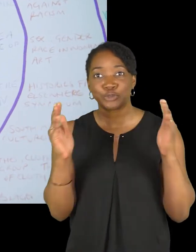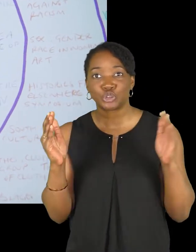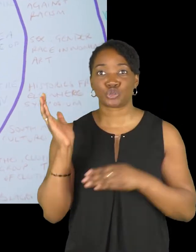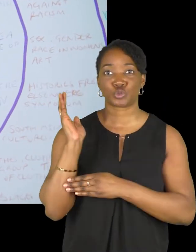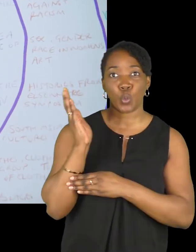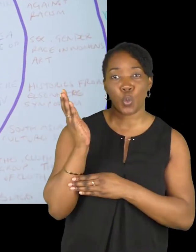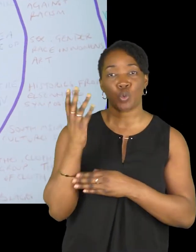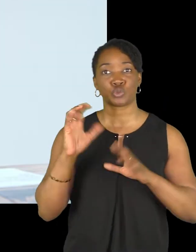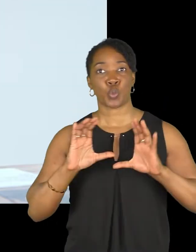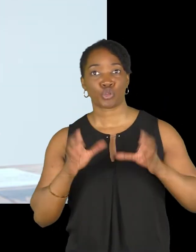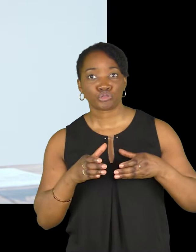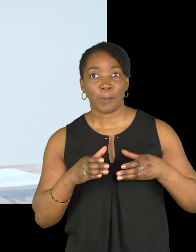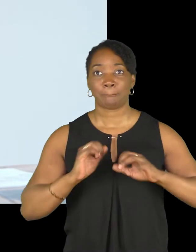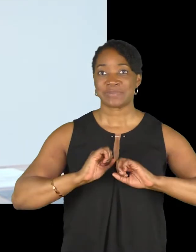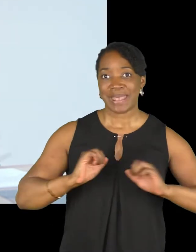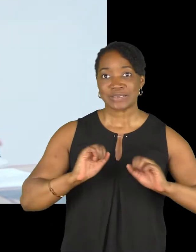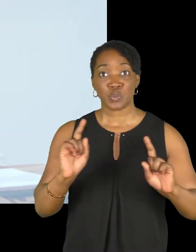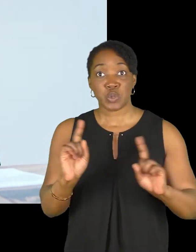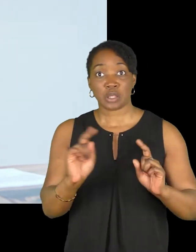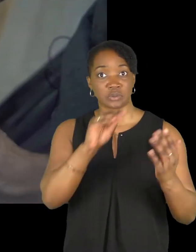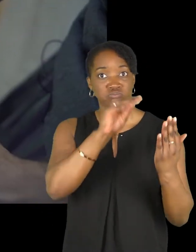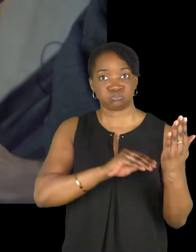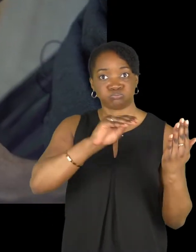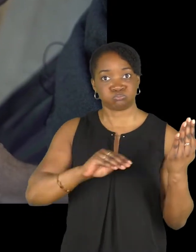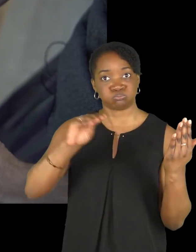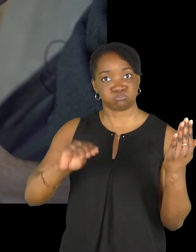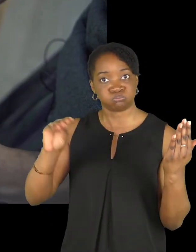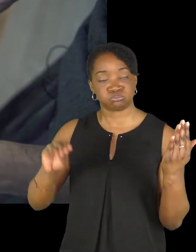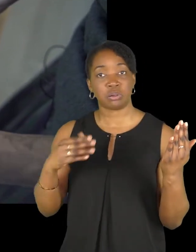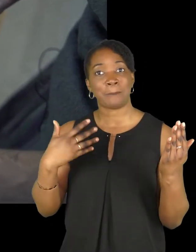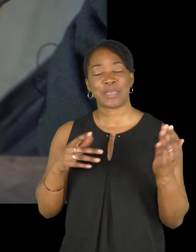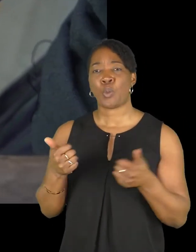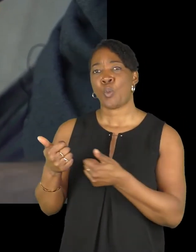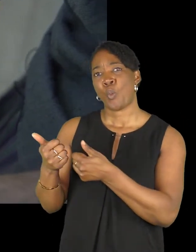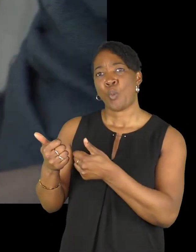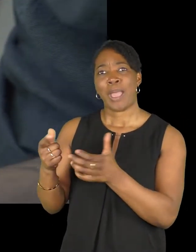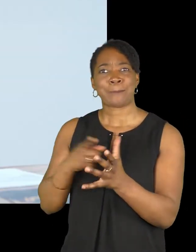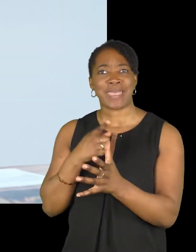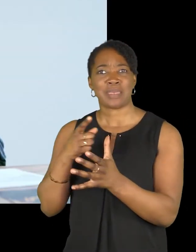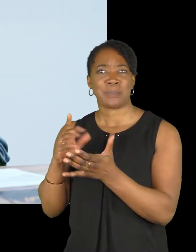spaces. I think we really have to give that credit to the Lubaina Himid for her Thin Black Line(s)